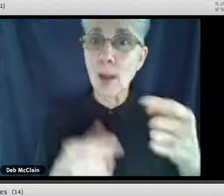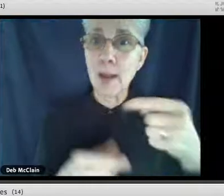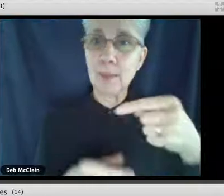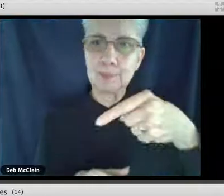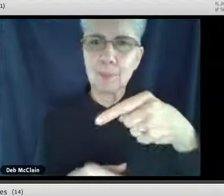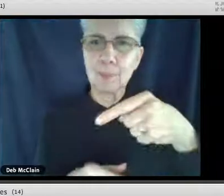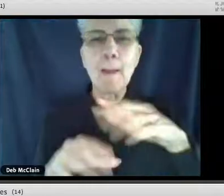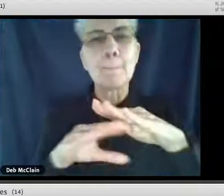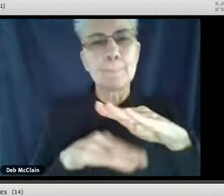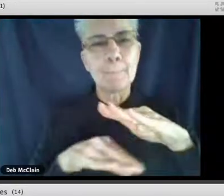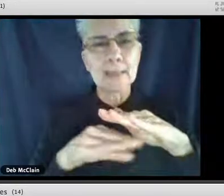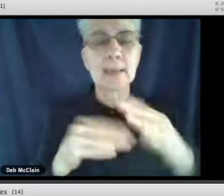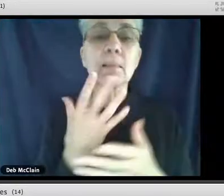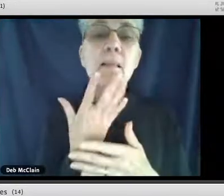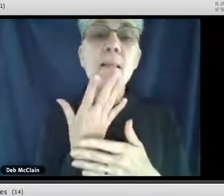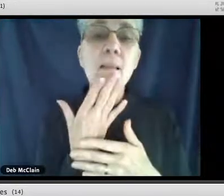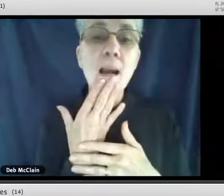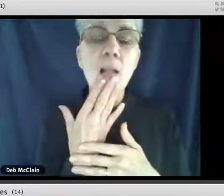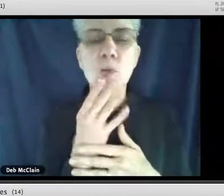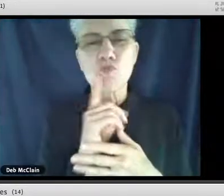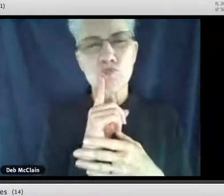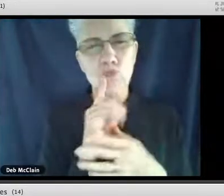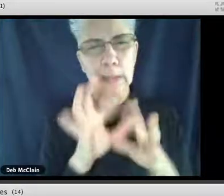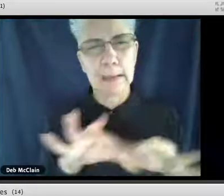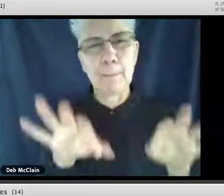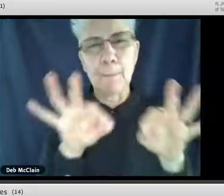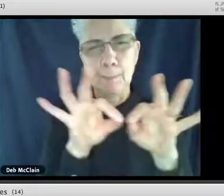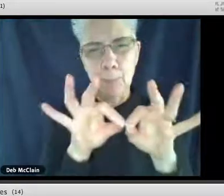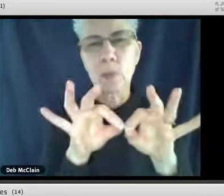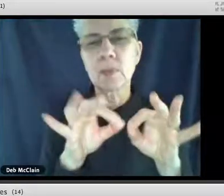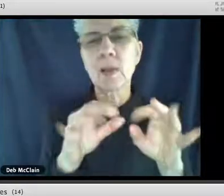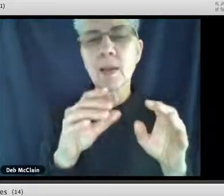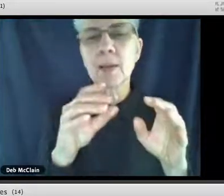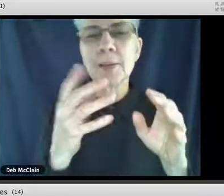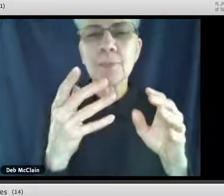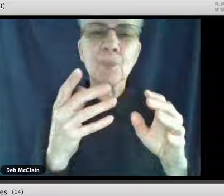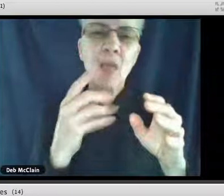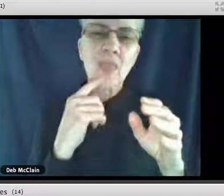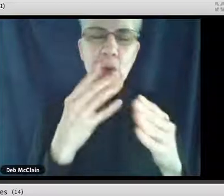Color is a really big guide. You have to... You know, there's some ADA stuff with color,